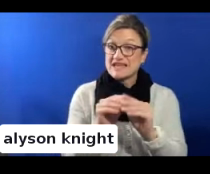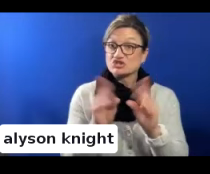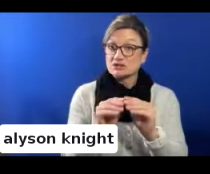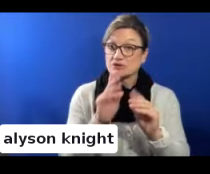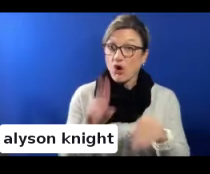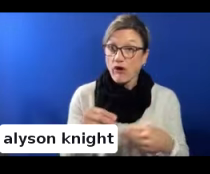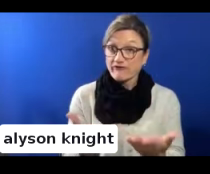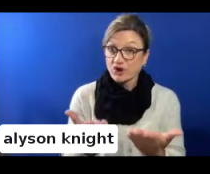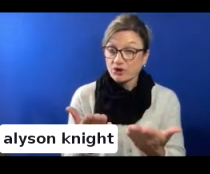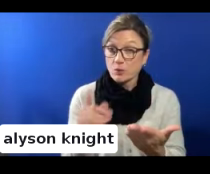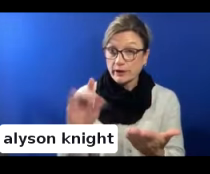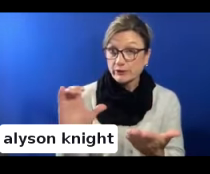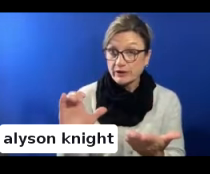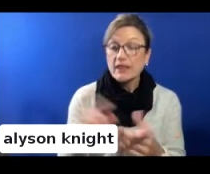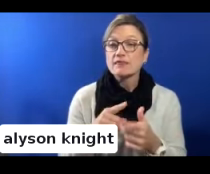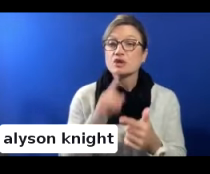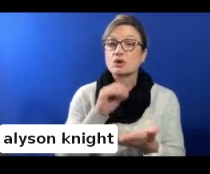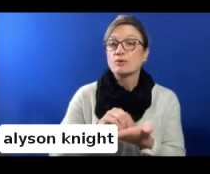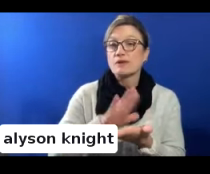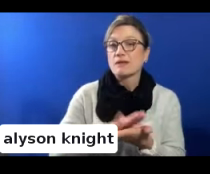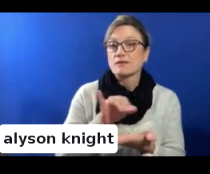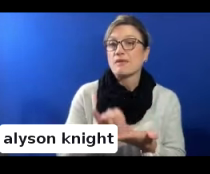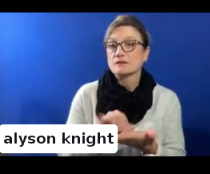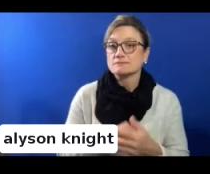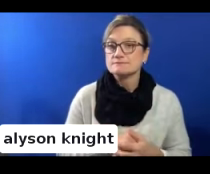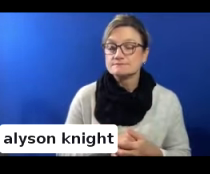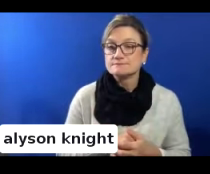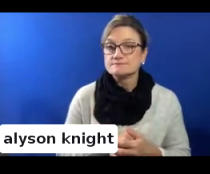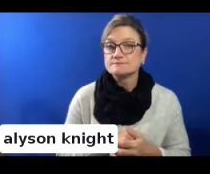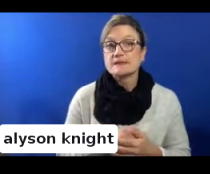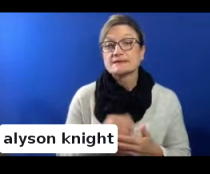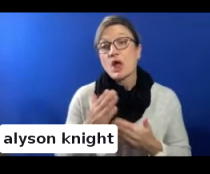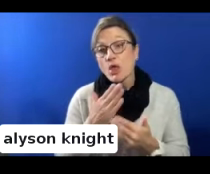Then you would indicate that and say, although 25 People were